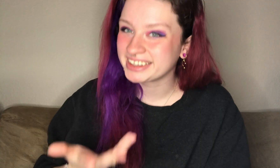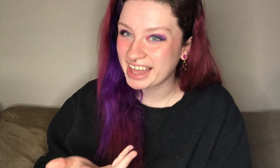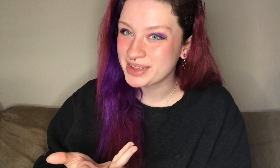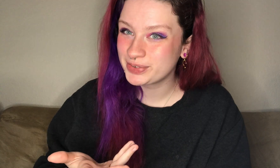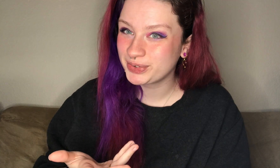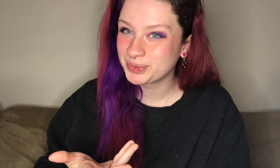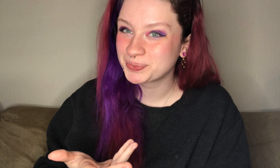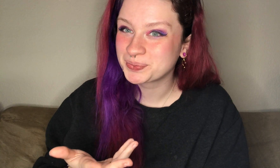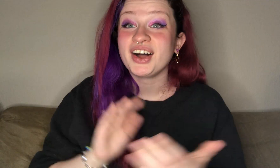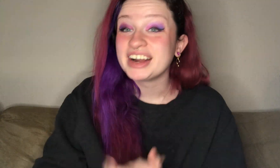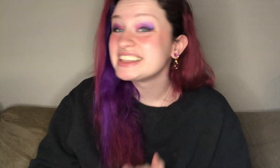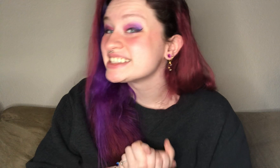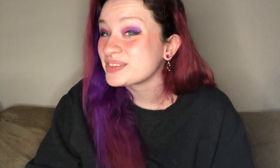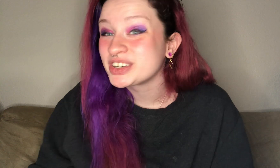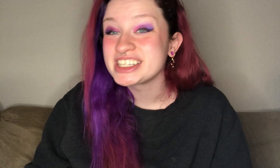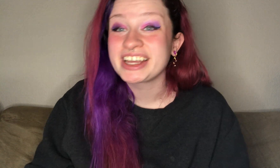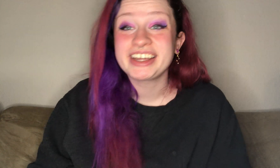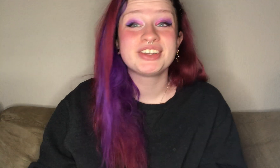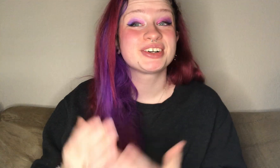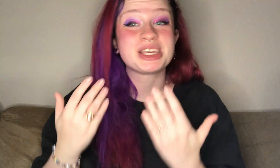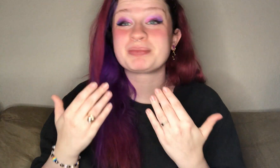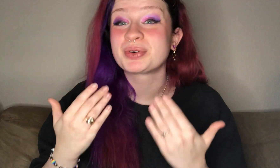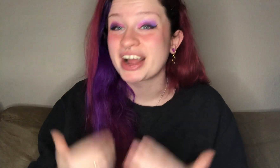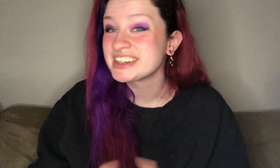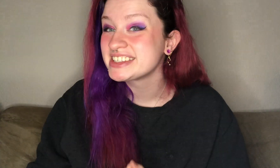life alright that's it for today y'all keep practicing